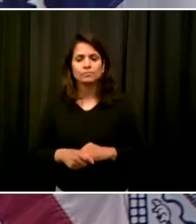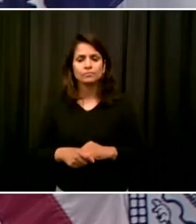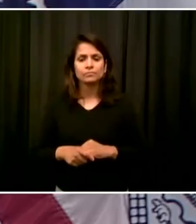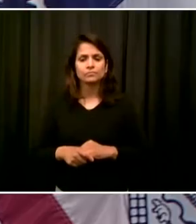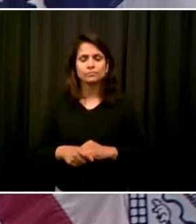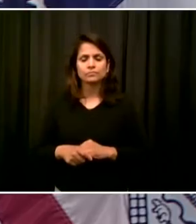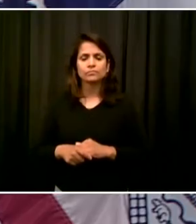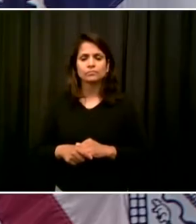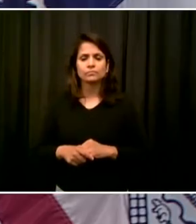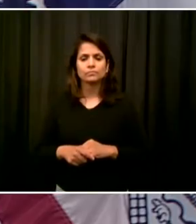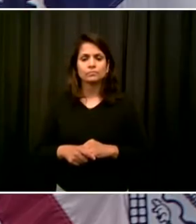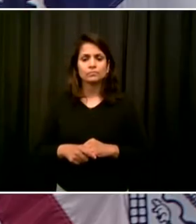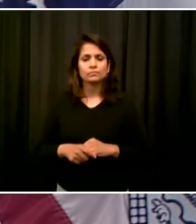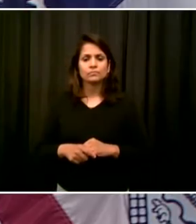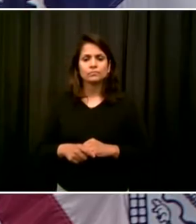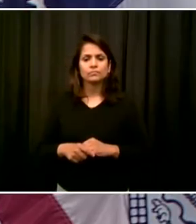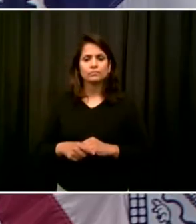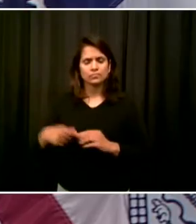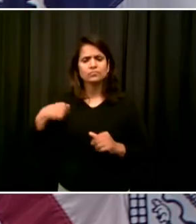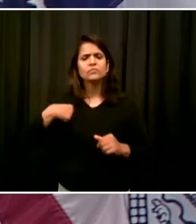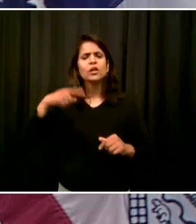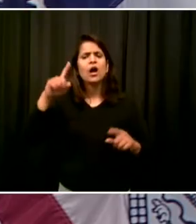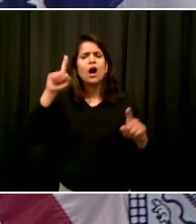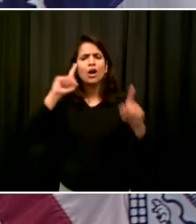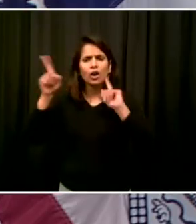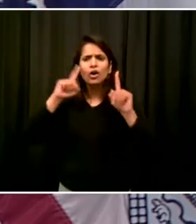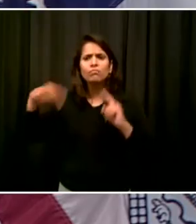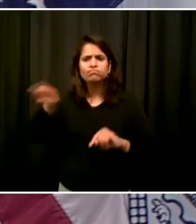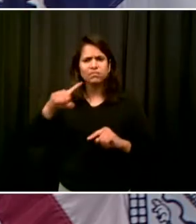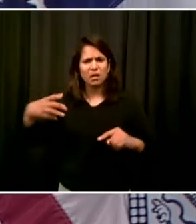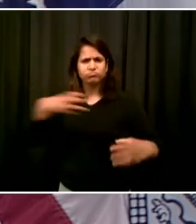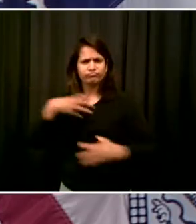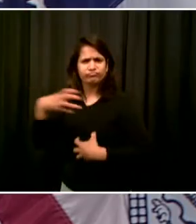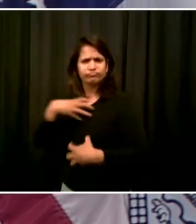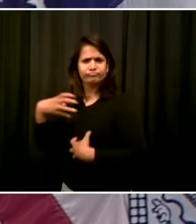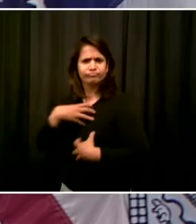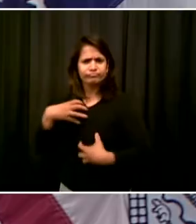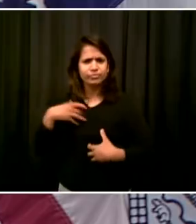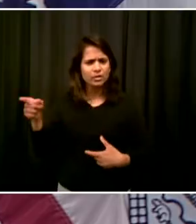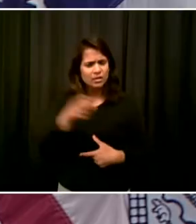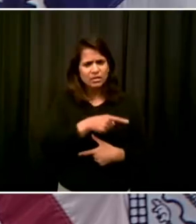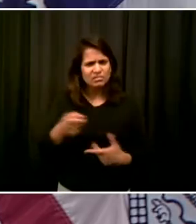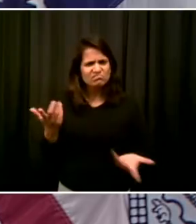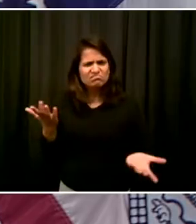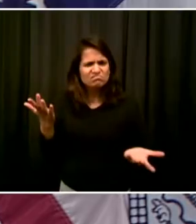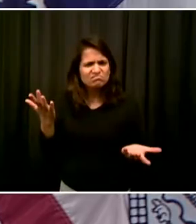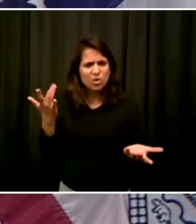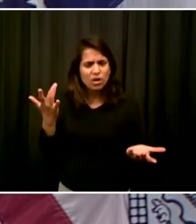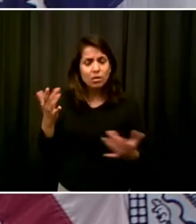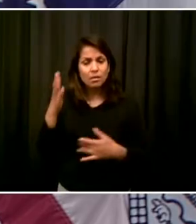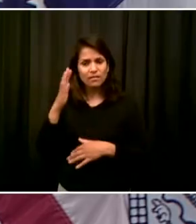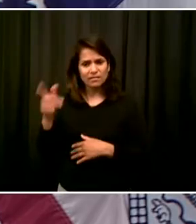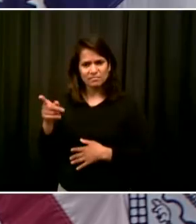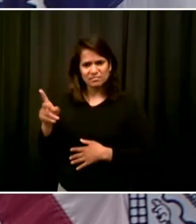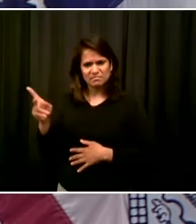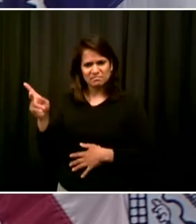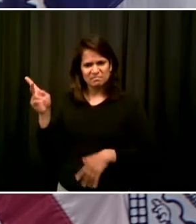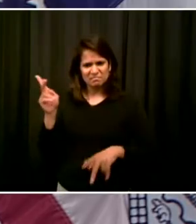FOR PAIN WITH